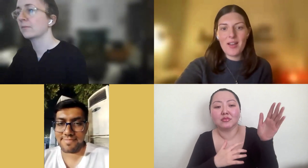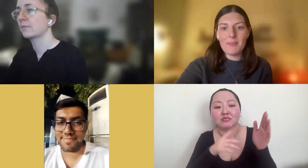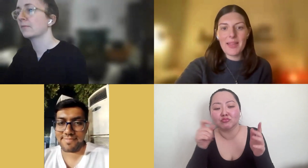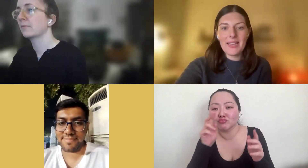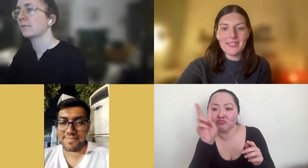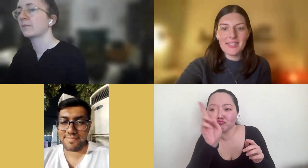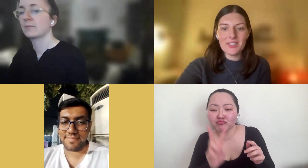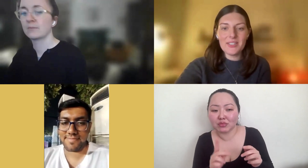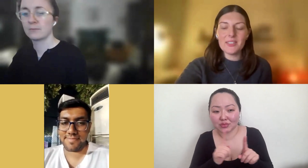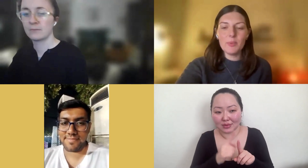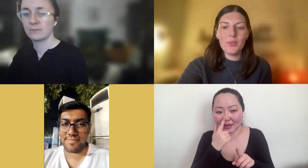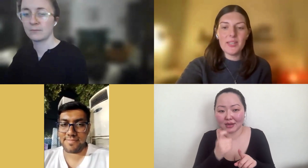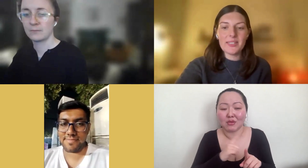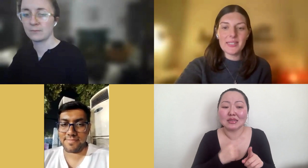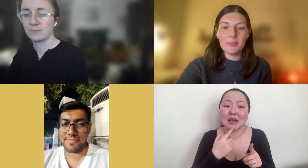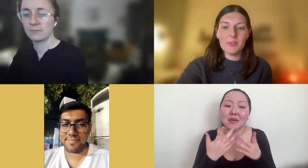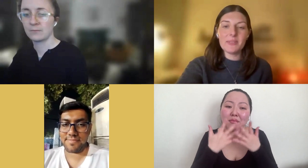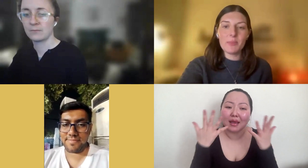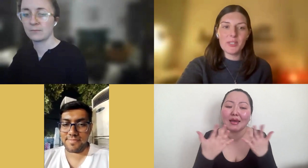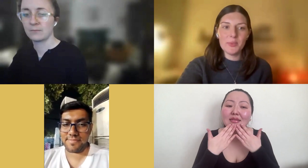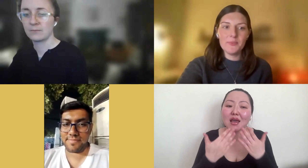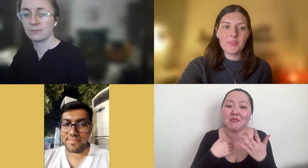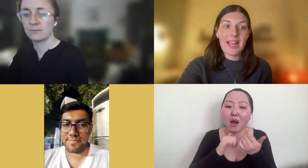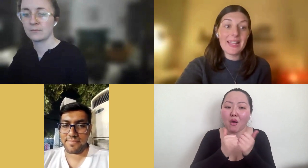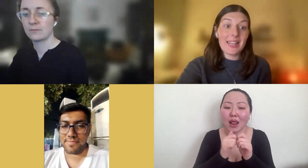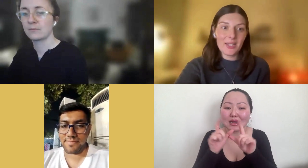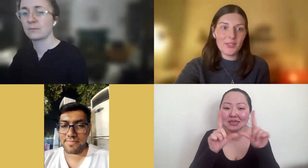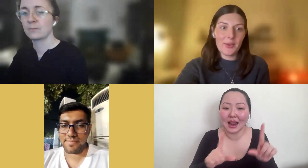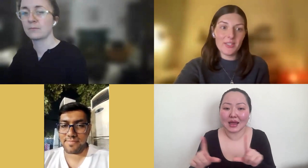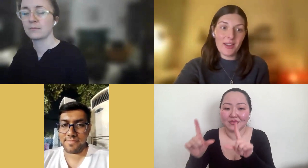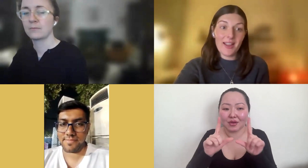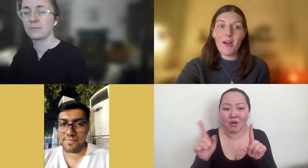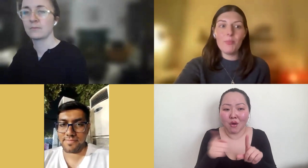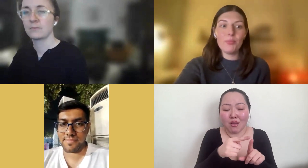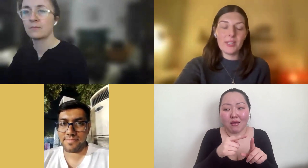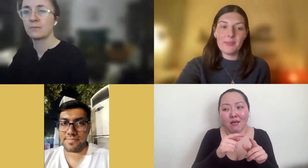scenes work making this session as smooth and accessible as possible. Thank you to Andrea, our